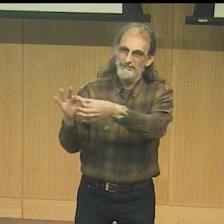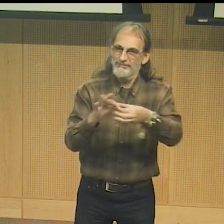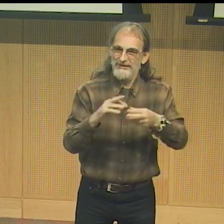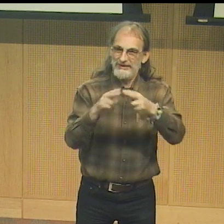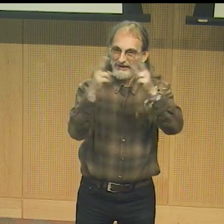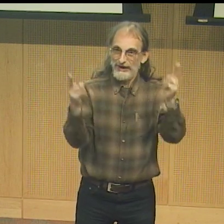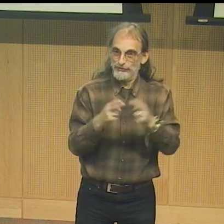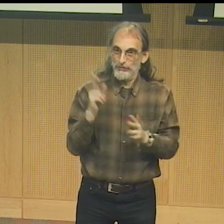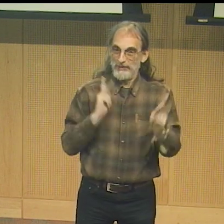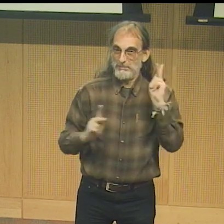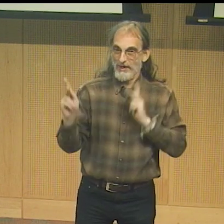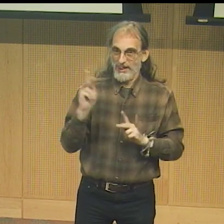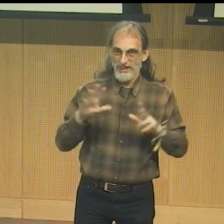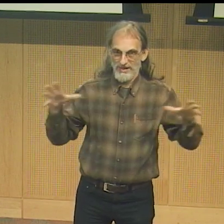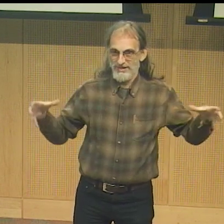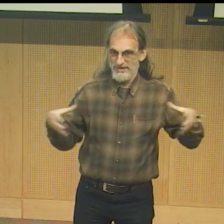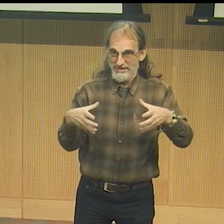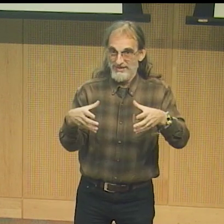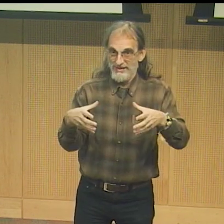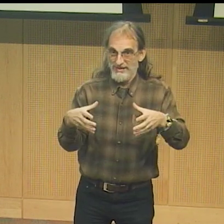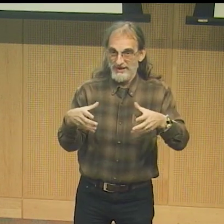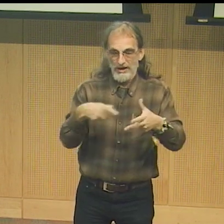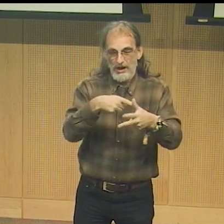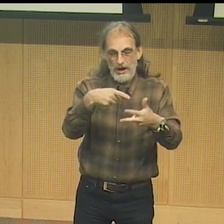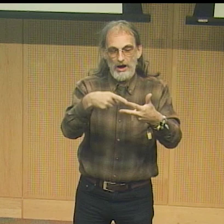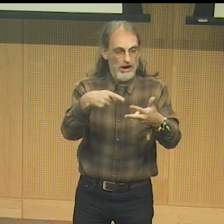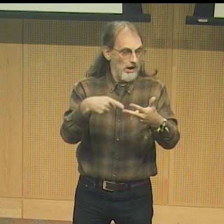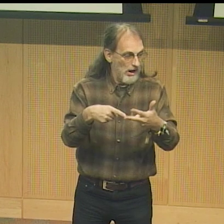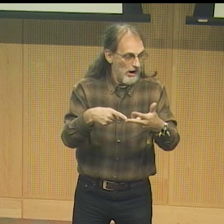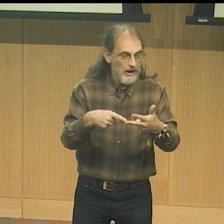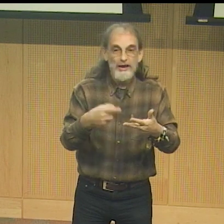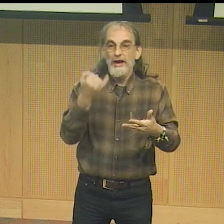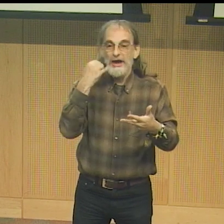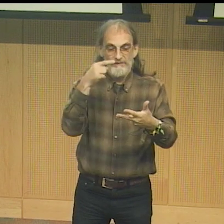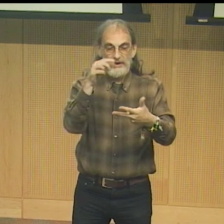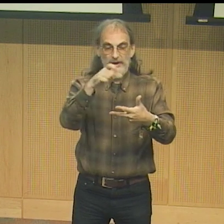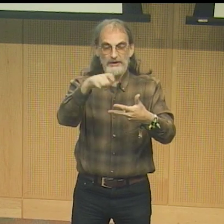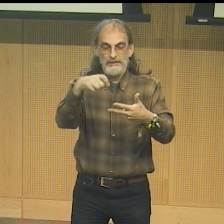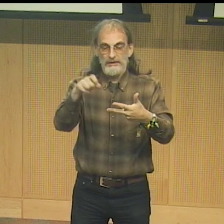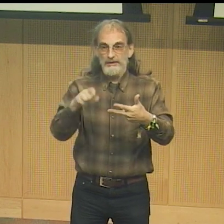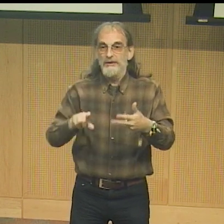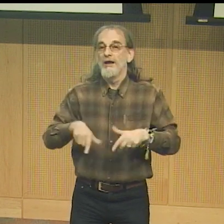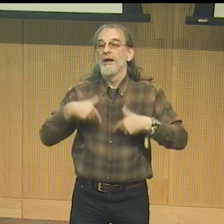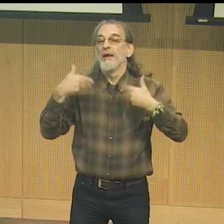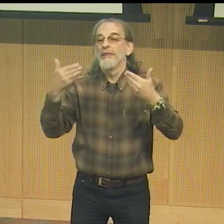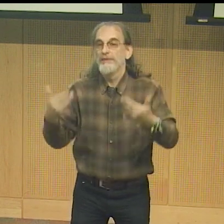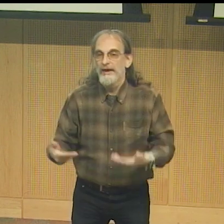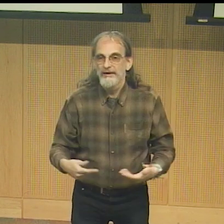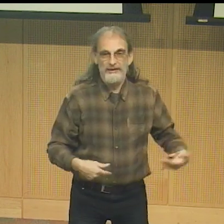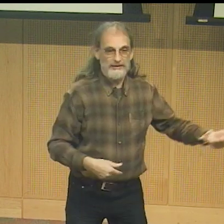allow us to not feel alone in doing so, but to come together and recognize that we're part of a larger community